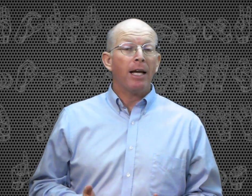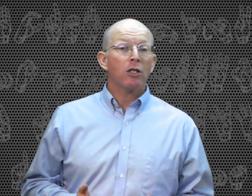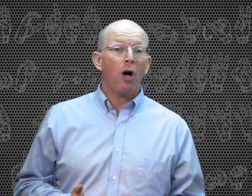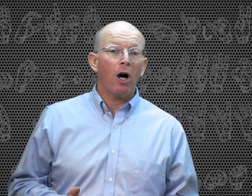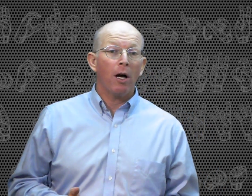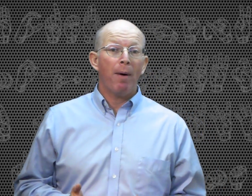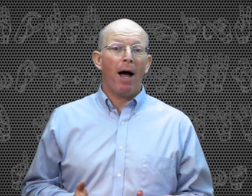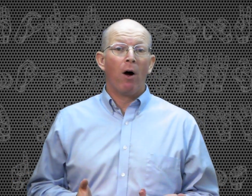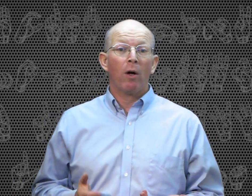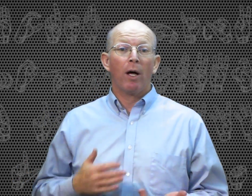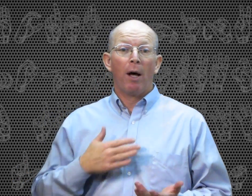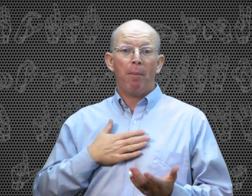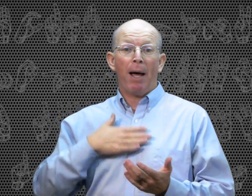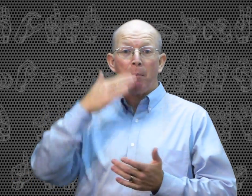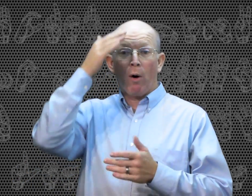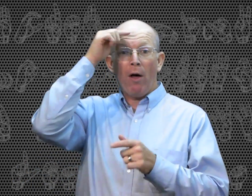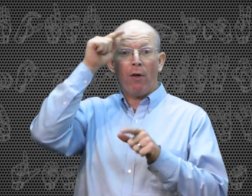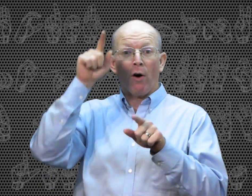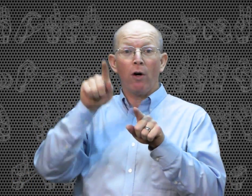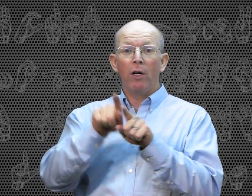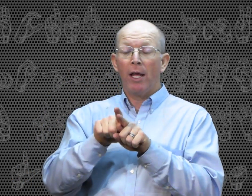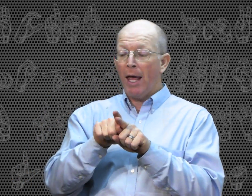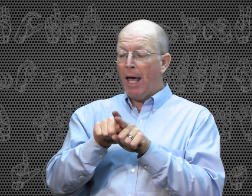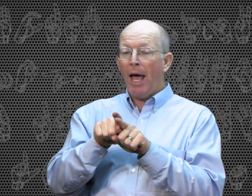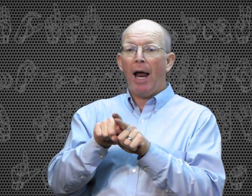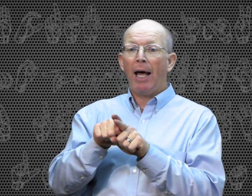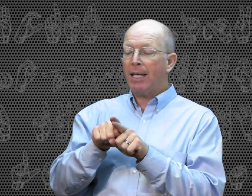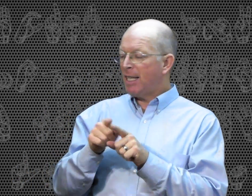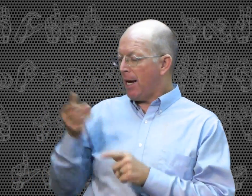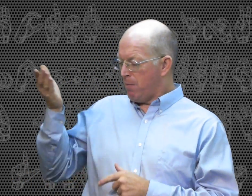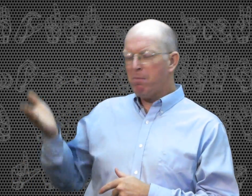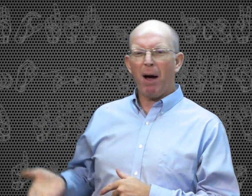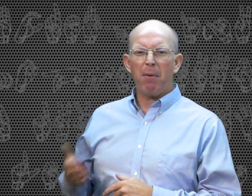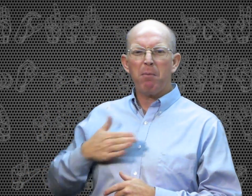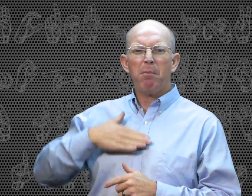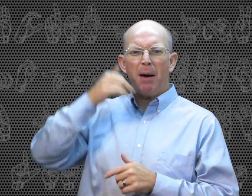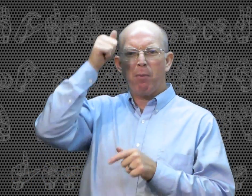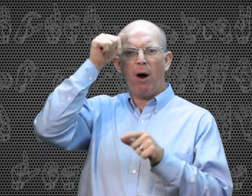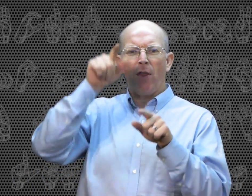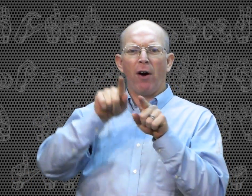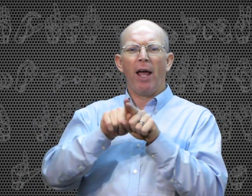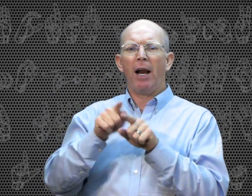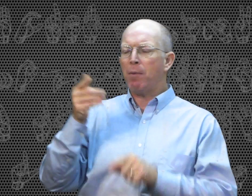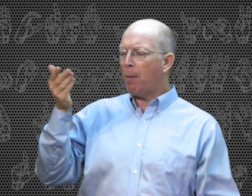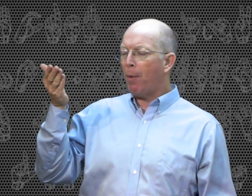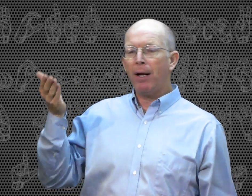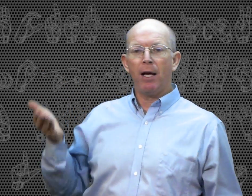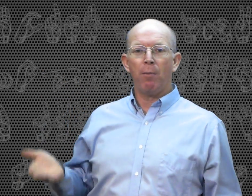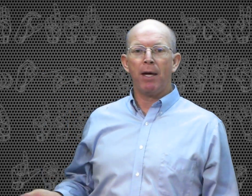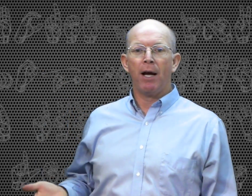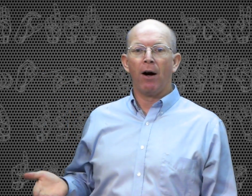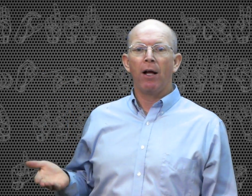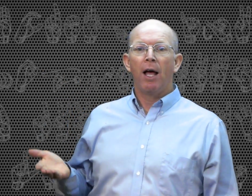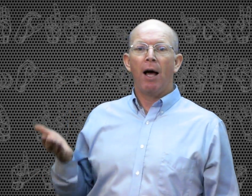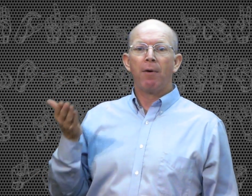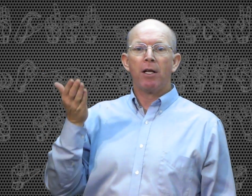I can talk about my brother and I can say, my brother. And I am going to put him here.